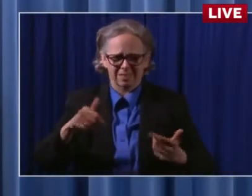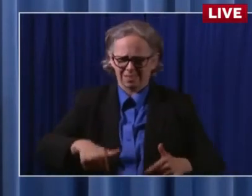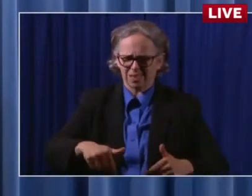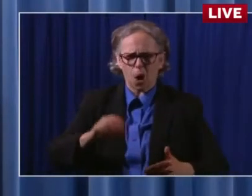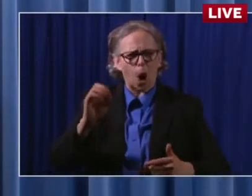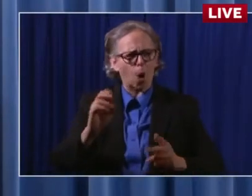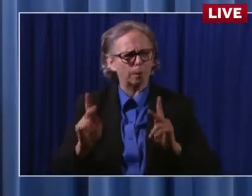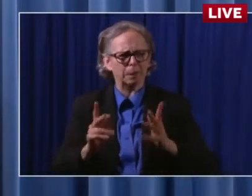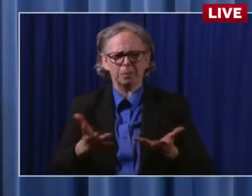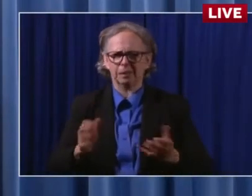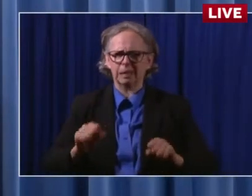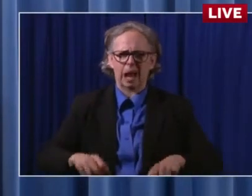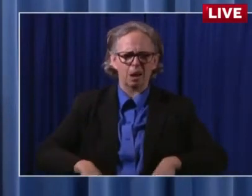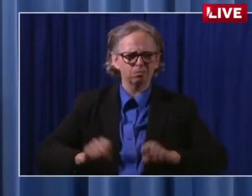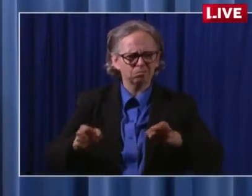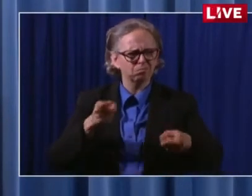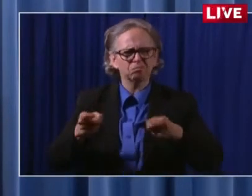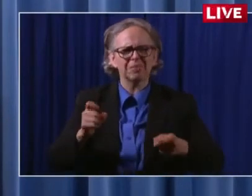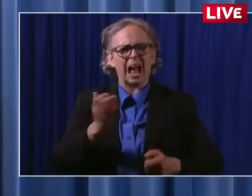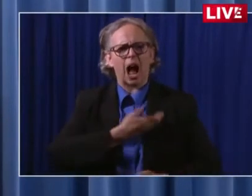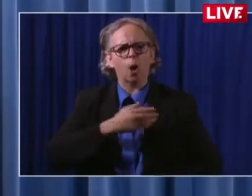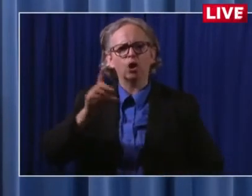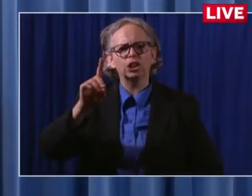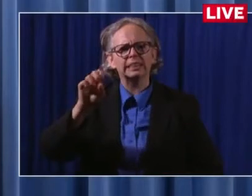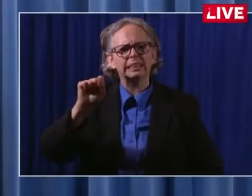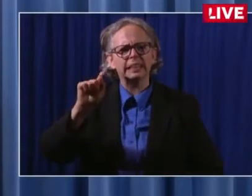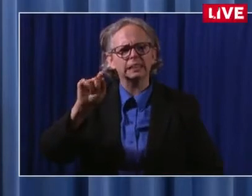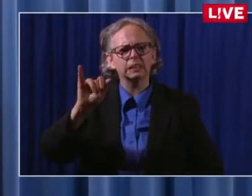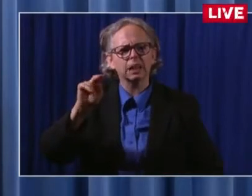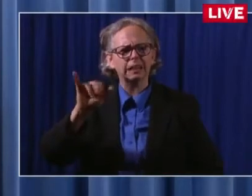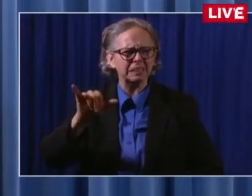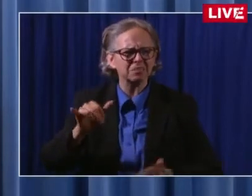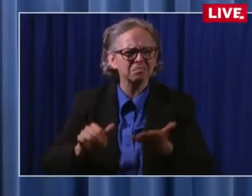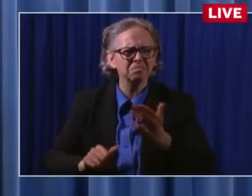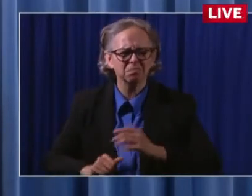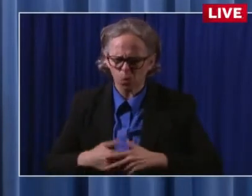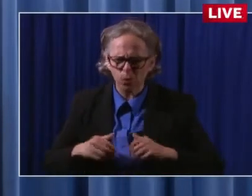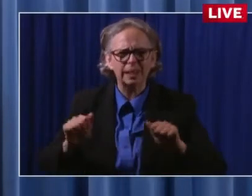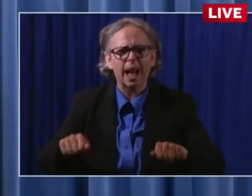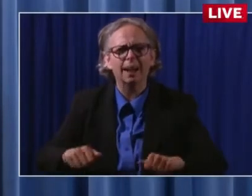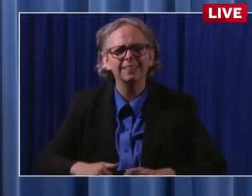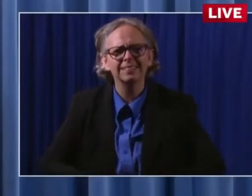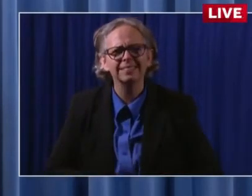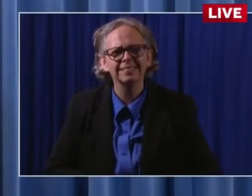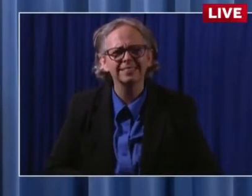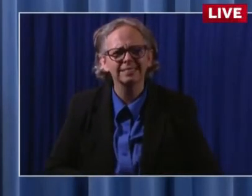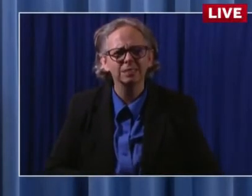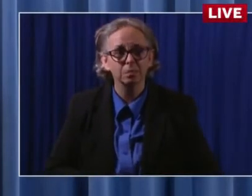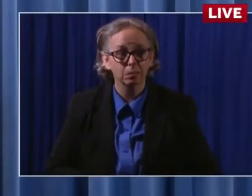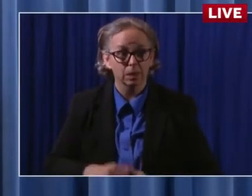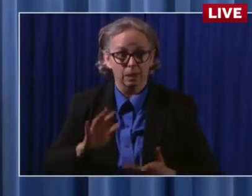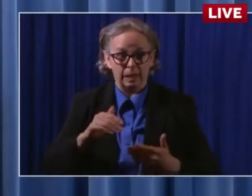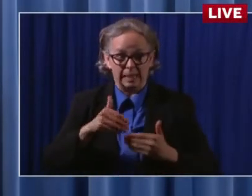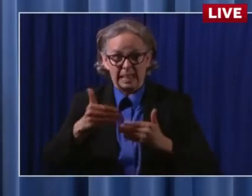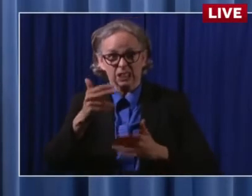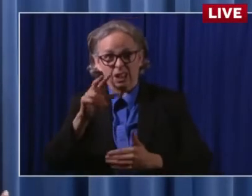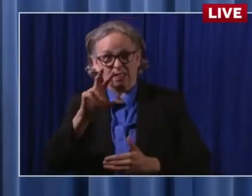WE HAVE BEEN A PEOPLE WHO HAVE FELT WE CAN CONTROL OUR DESTINY. WE CAN CONTROL THE FUTURE.